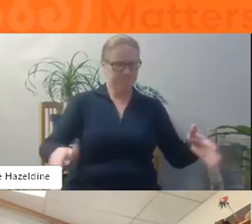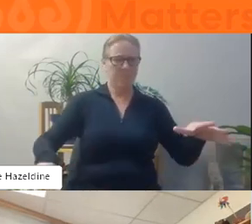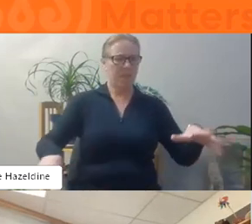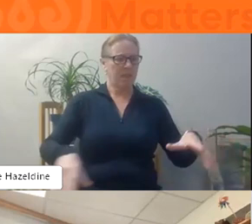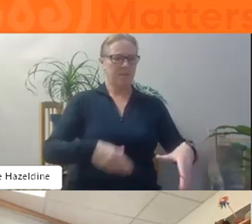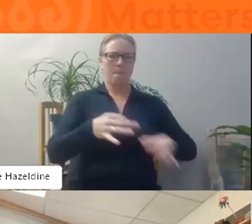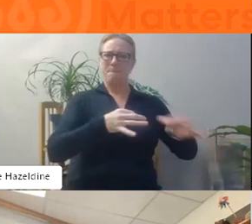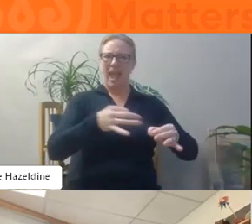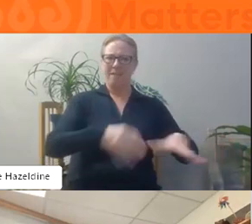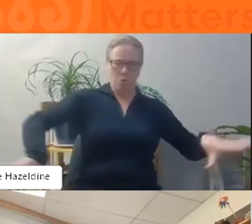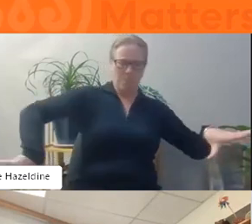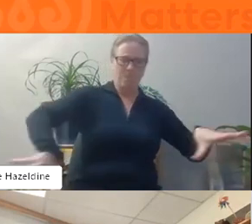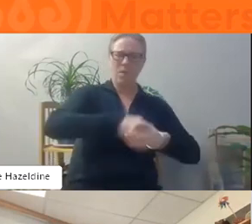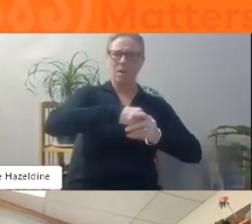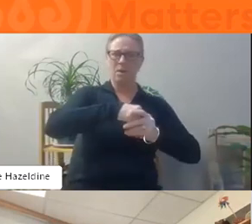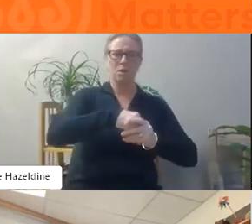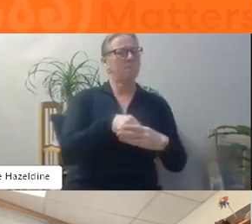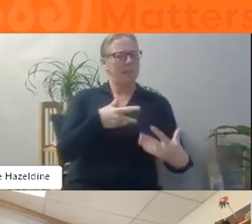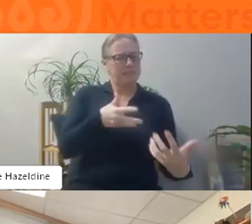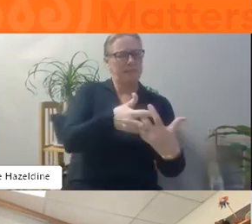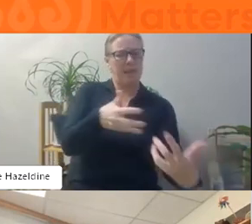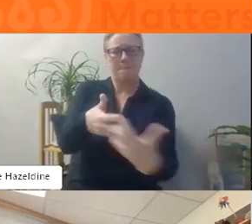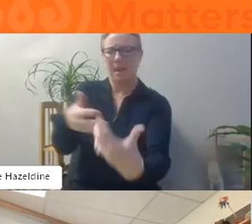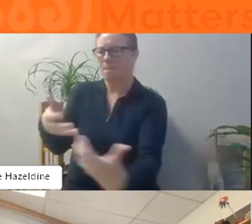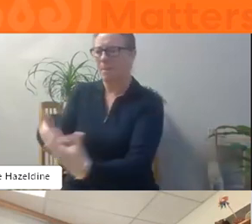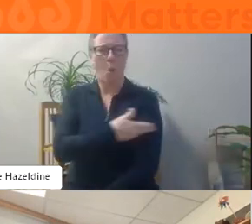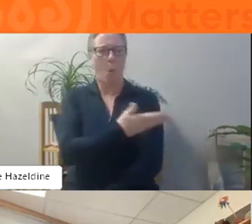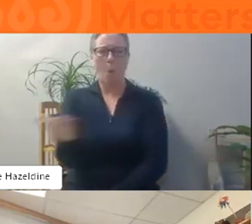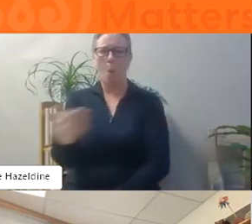to meet the needs of all mokopuna whaikaha. This inclusive approach